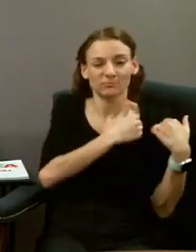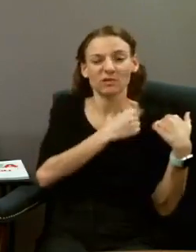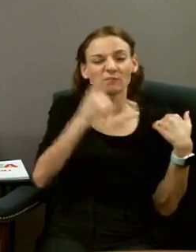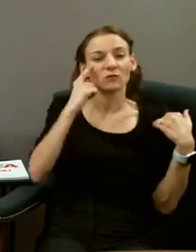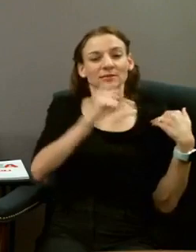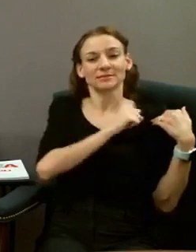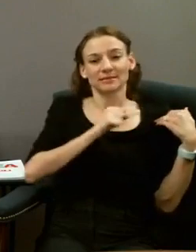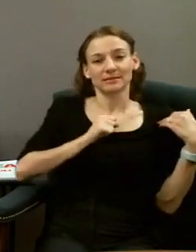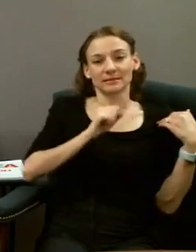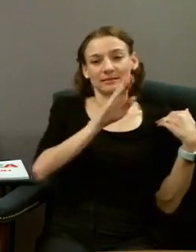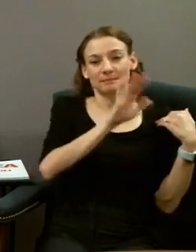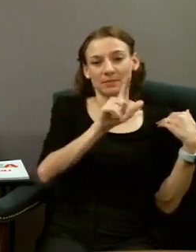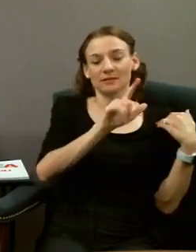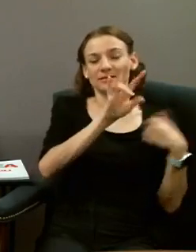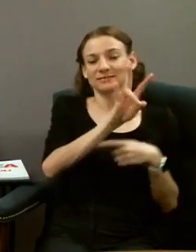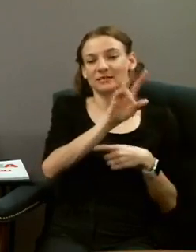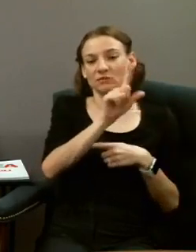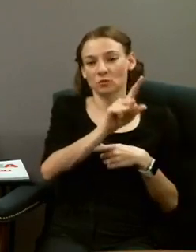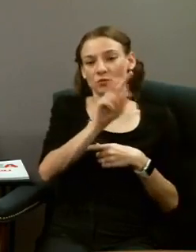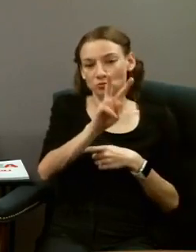and House Bill 3630.